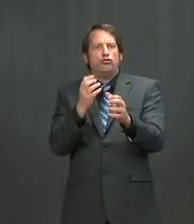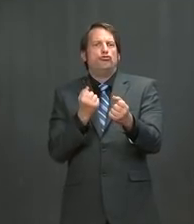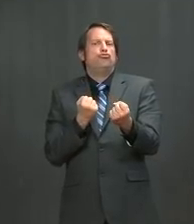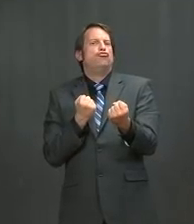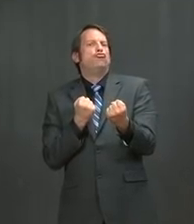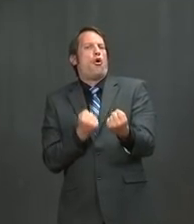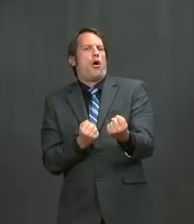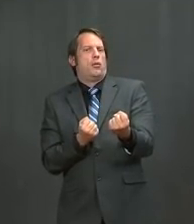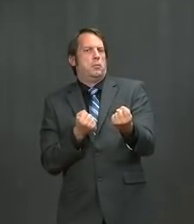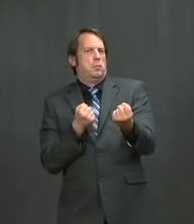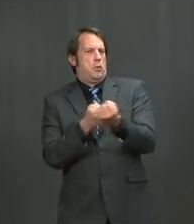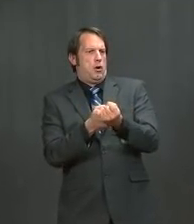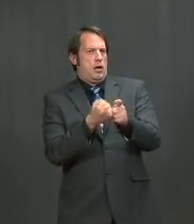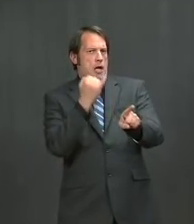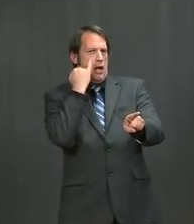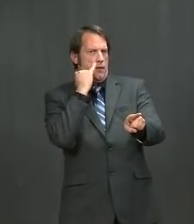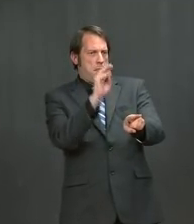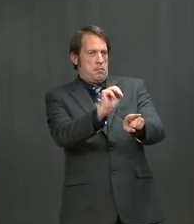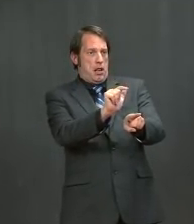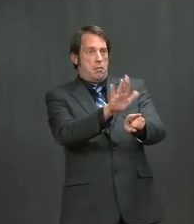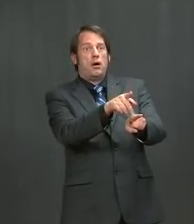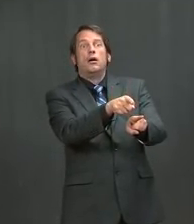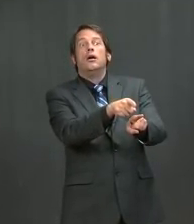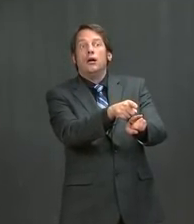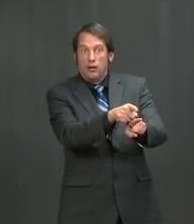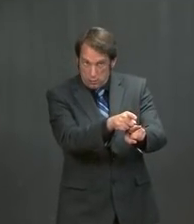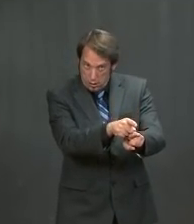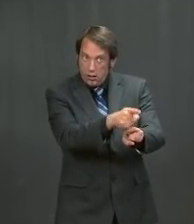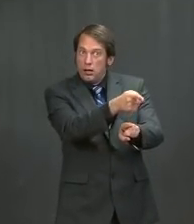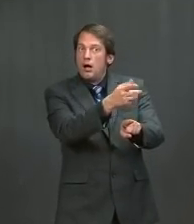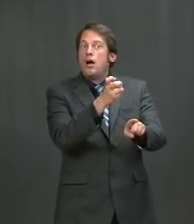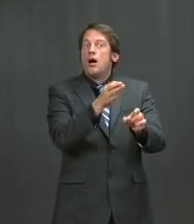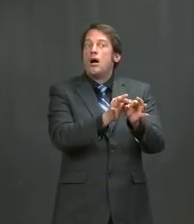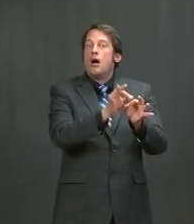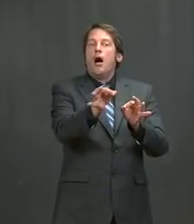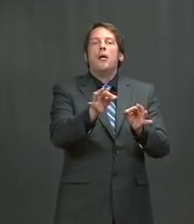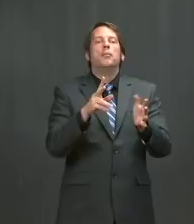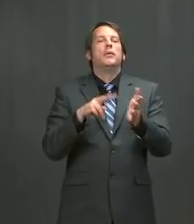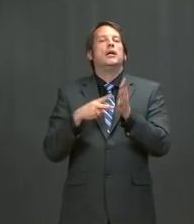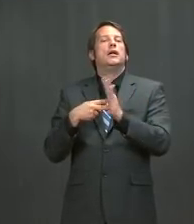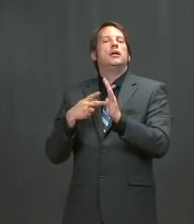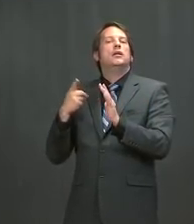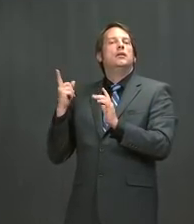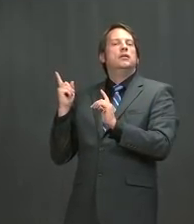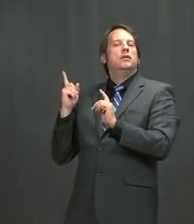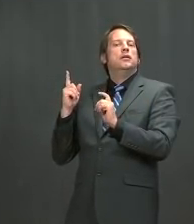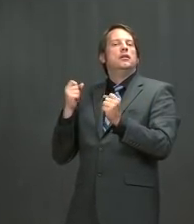And they did it. So does he think that the PGA should move the Masters